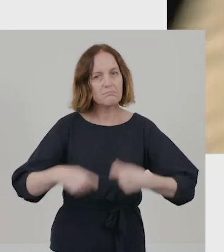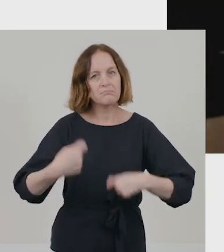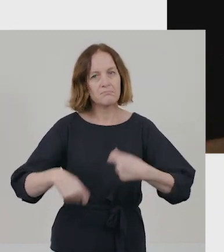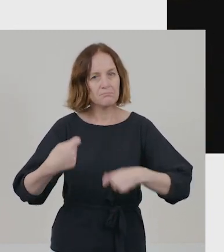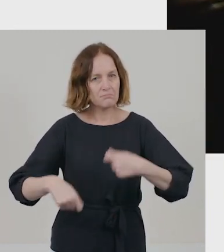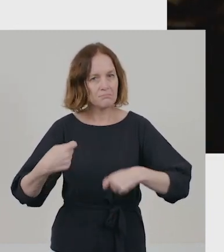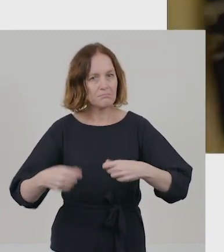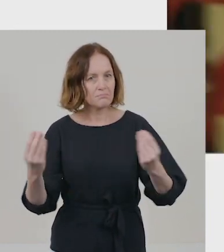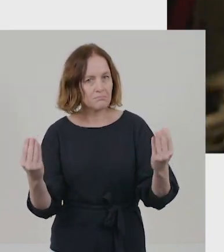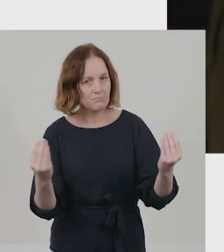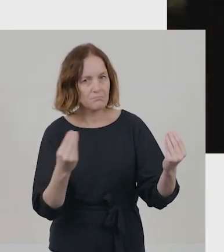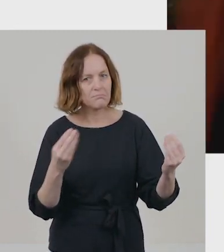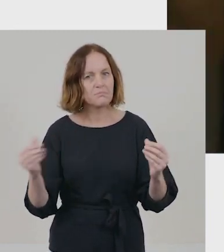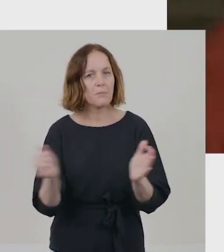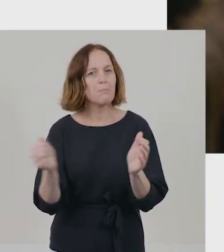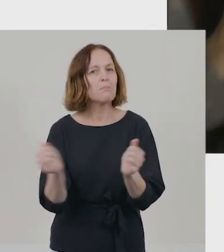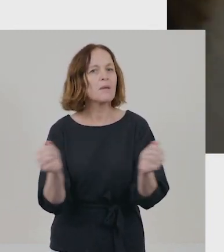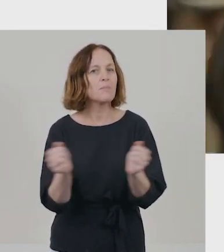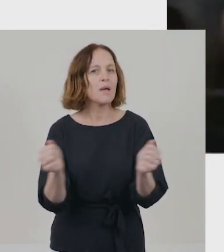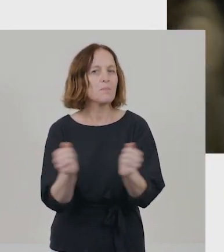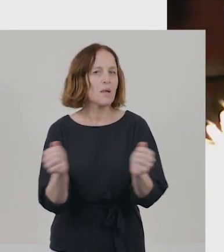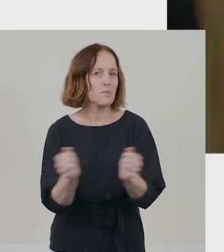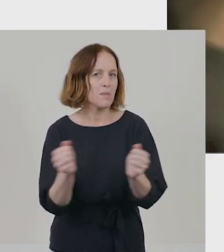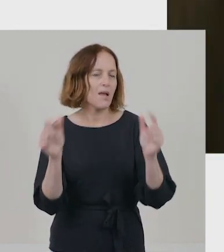[background chatter]